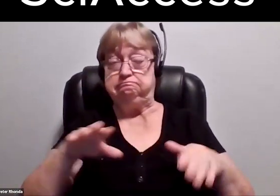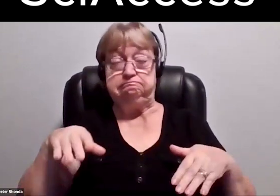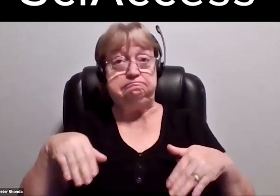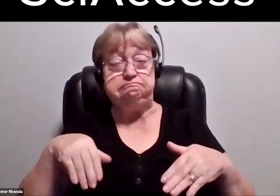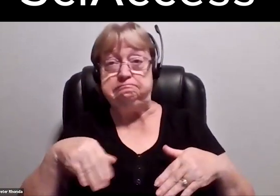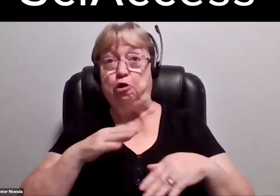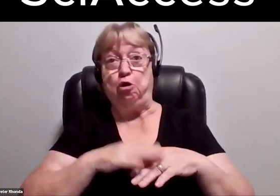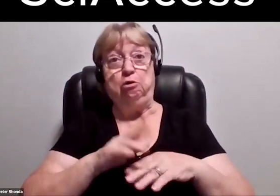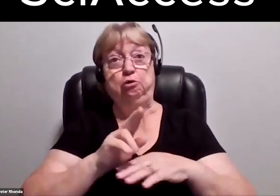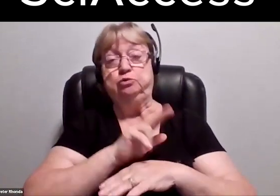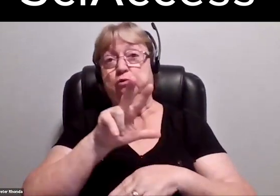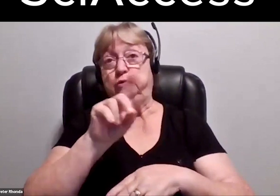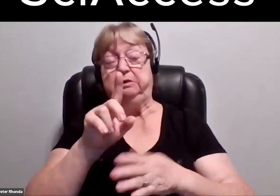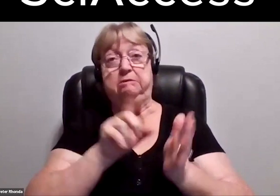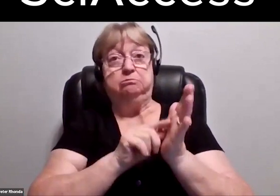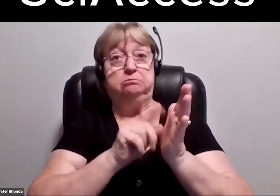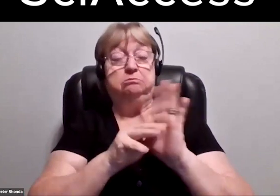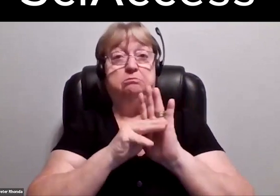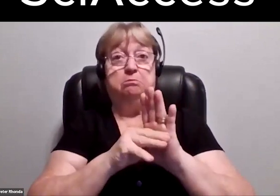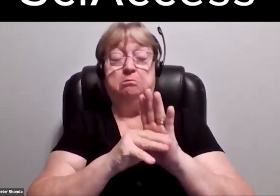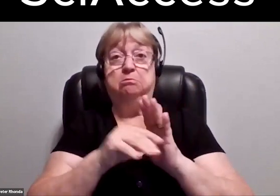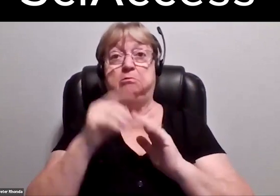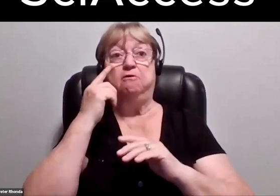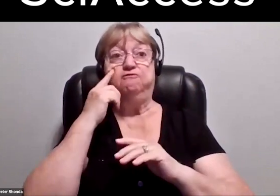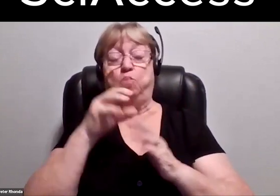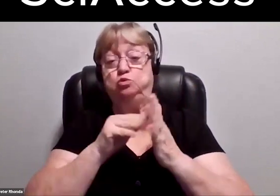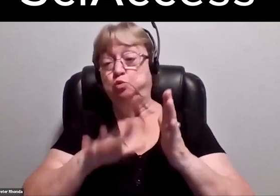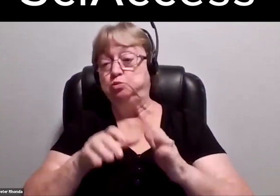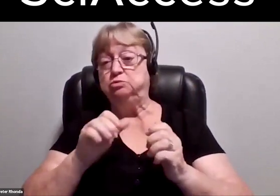3D printed models for students with VI to learn astronomy,